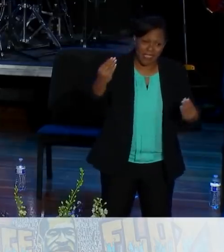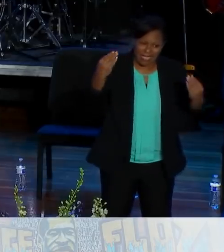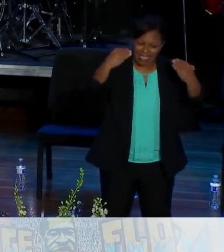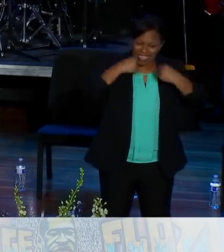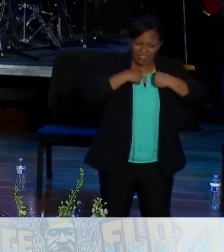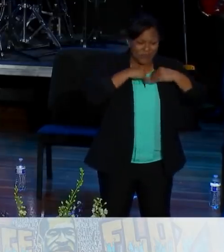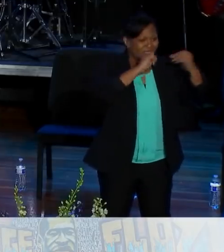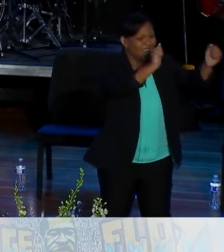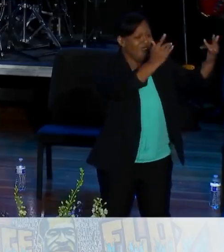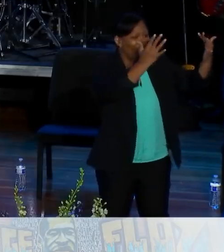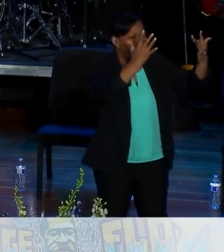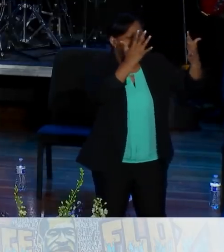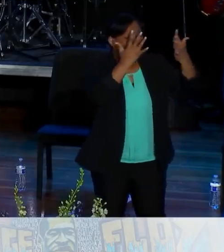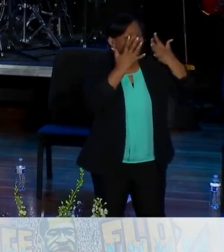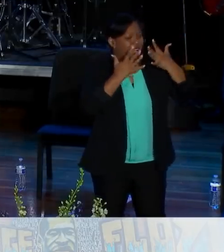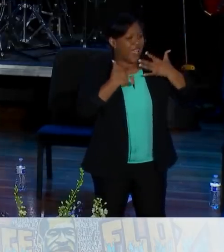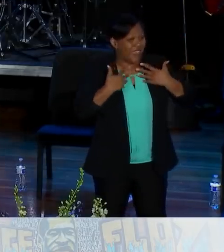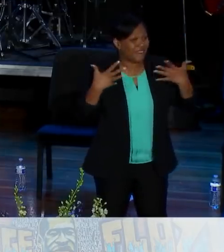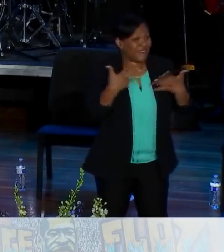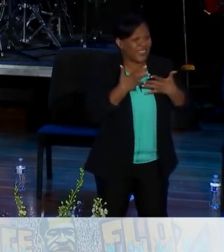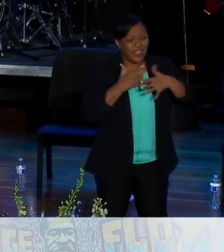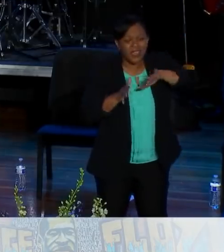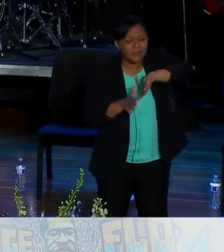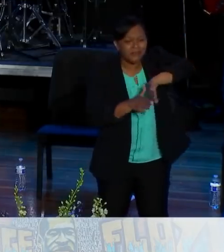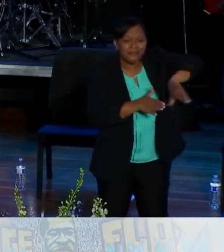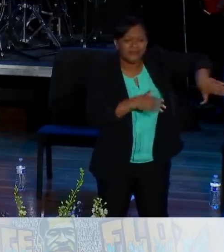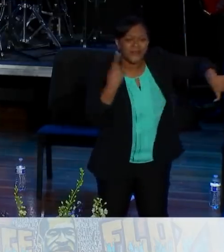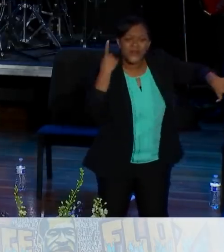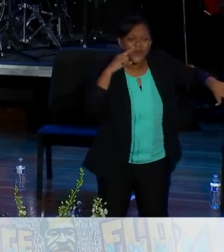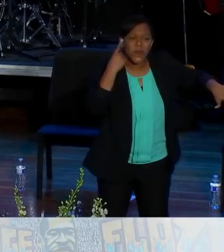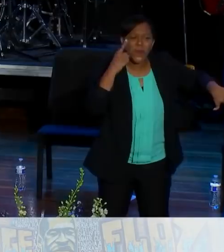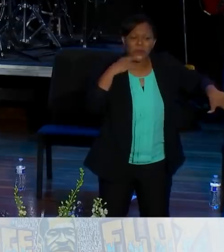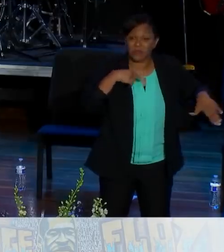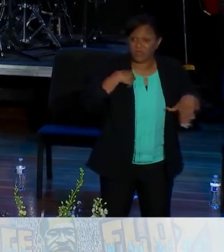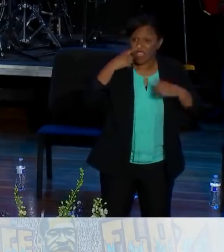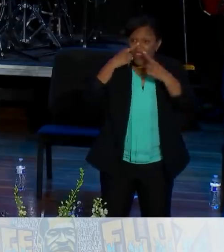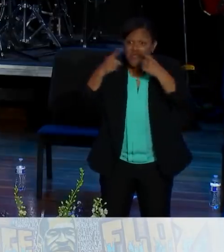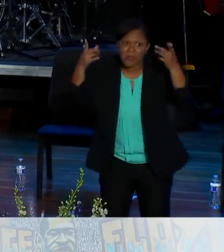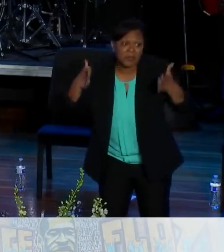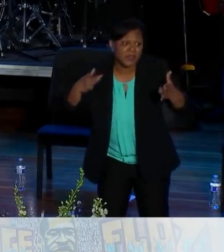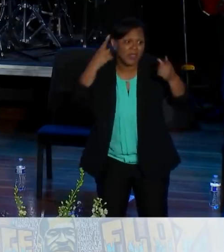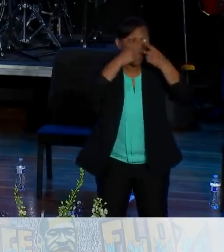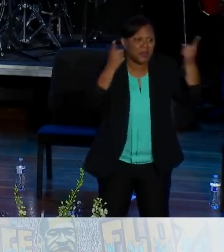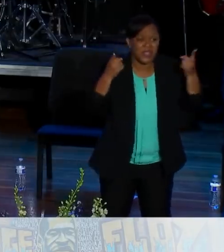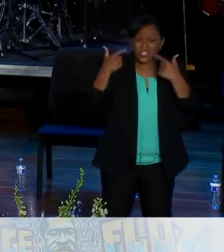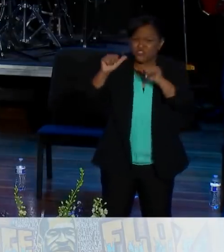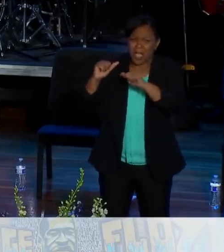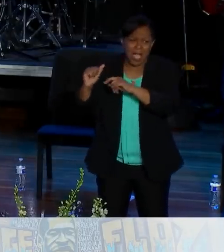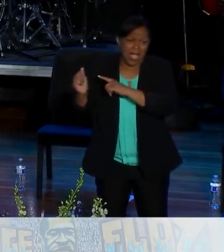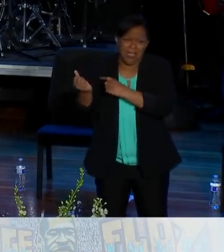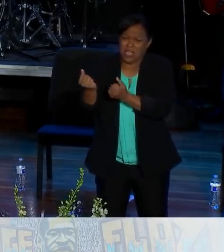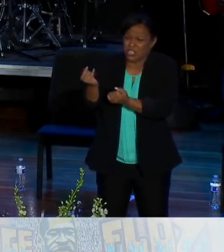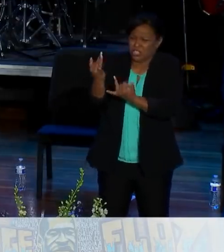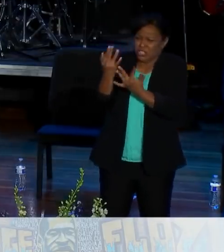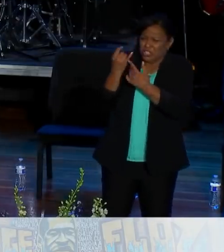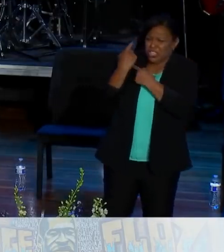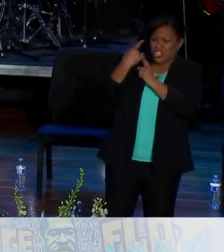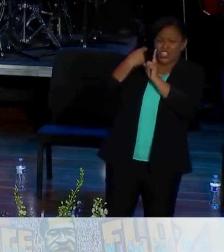THE LORD IS THE STRENGTH OF MY LIFE, OF WHOM SHALL I BE AFRAID? WHEN THE WICKED, EVEN MY ENEMIES